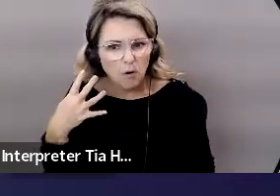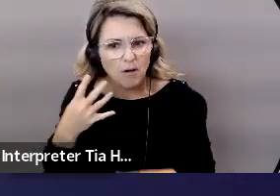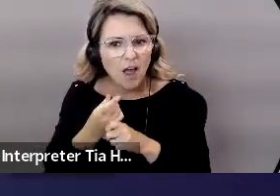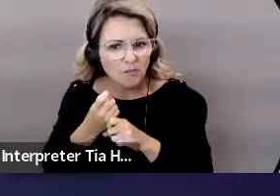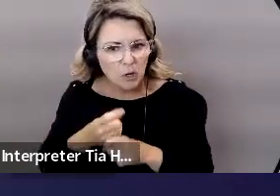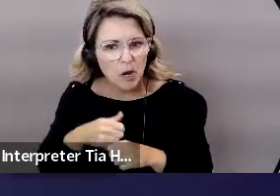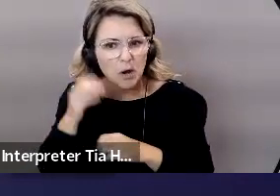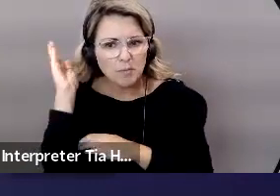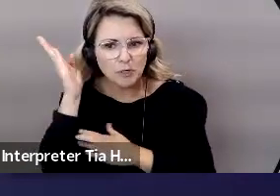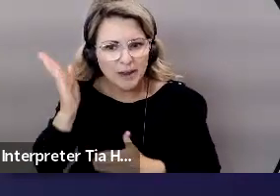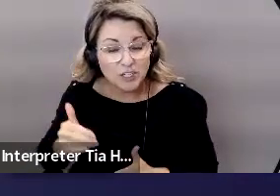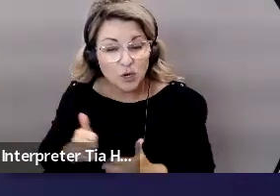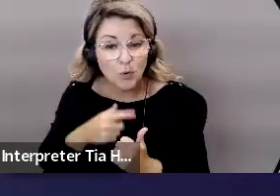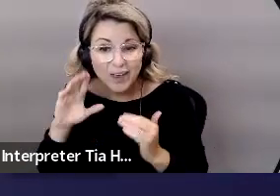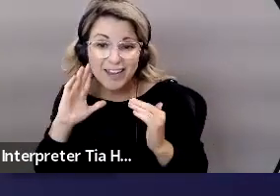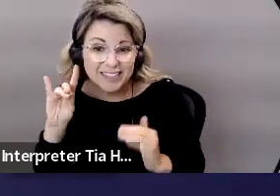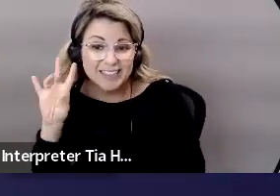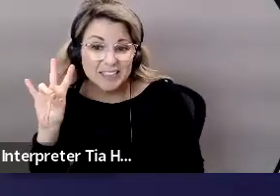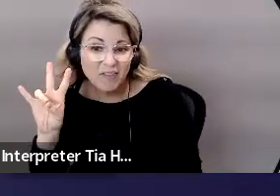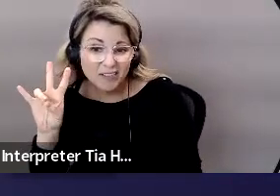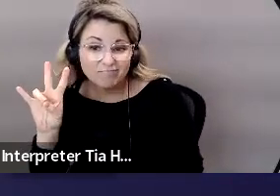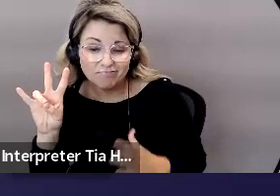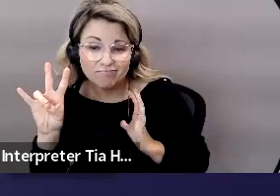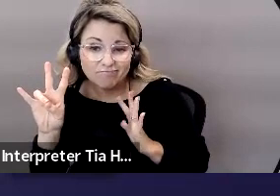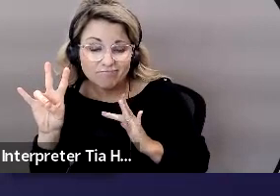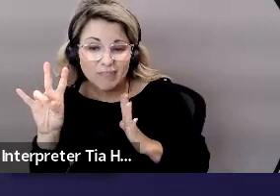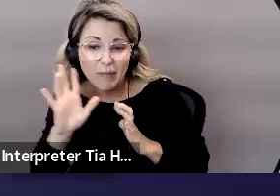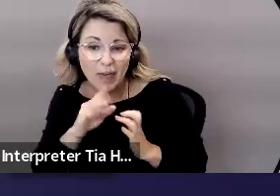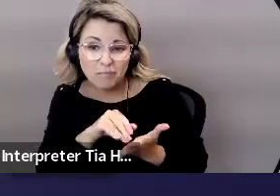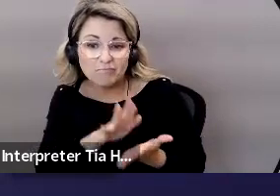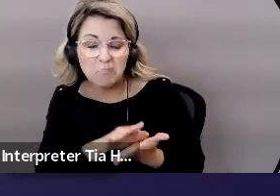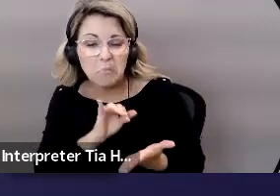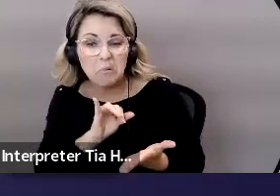and we did seven. And they note that and it looks like if you, you know, exceed it. So, you want to